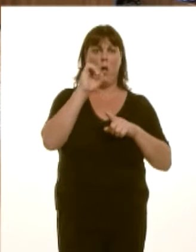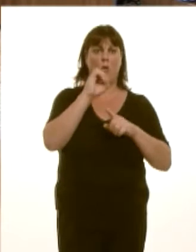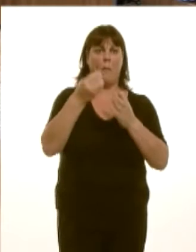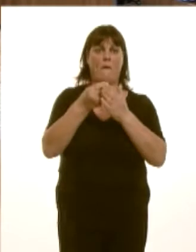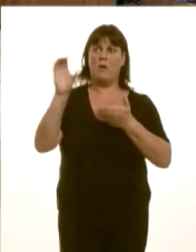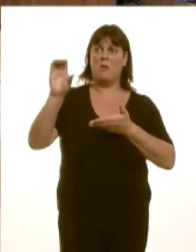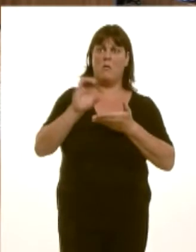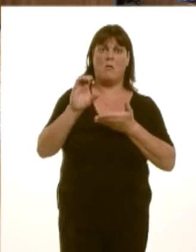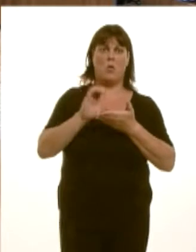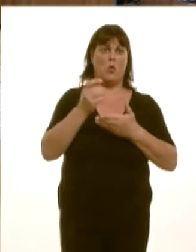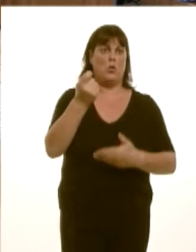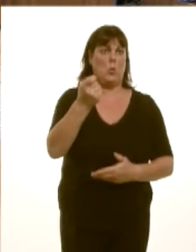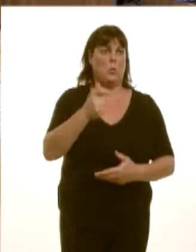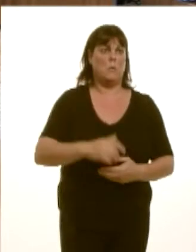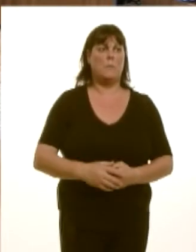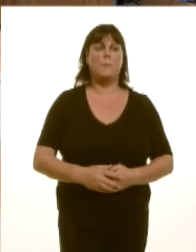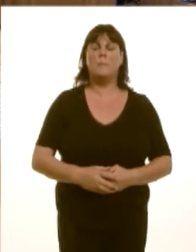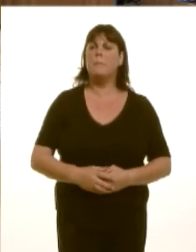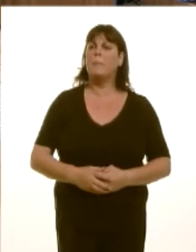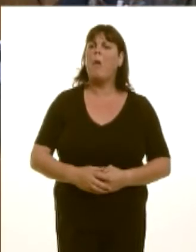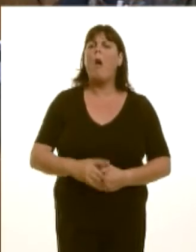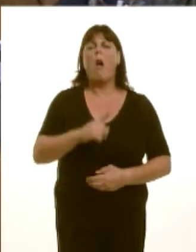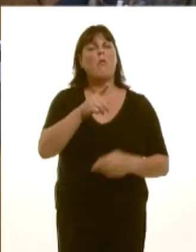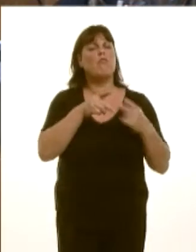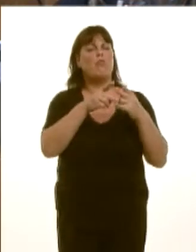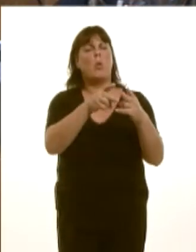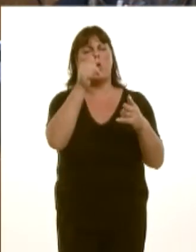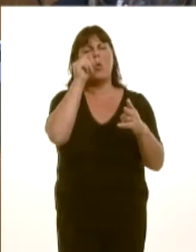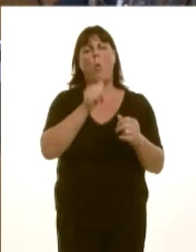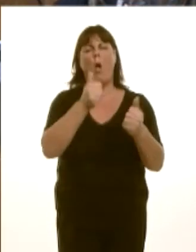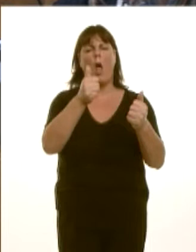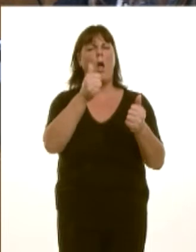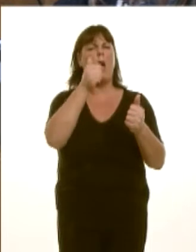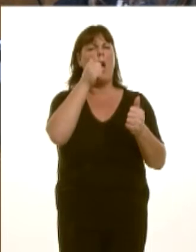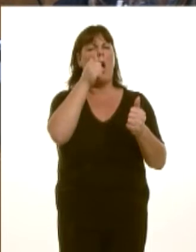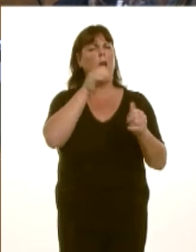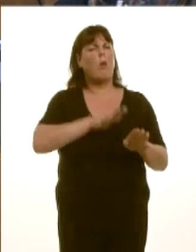Carwyn Jones: I know the road, of course; there is a difficult coerner on it as you